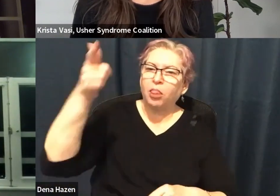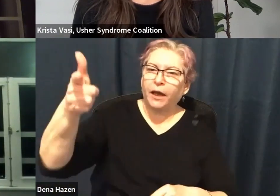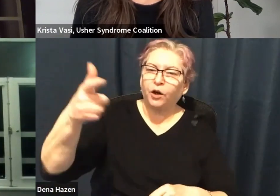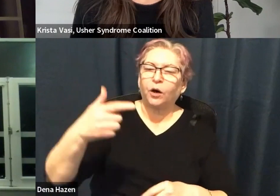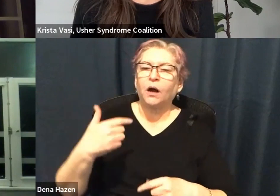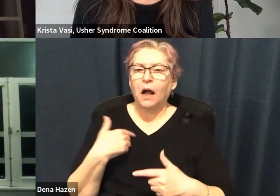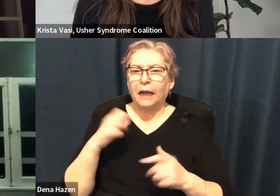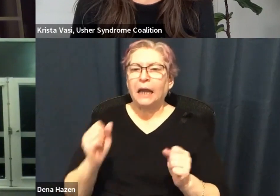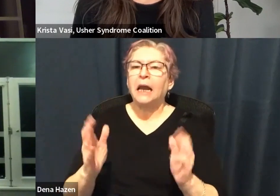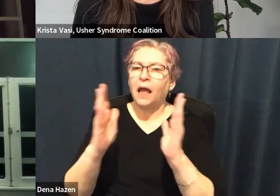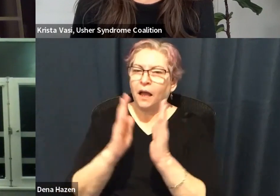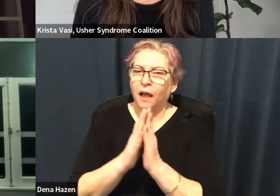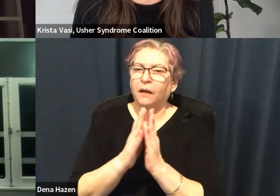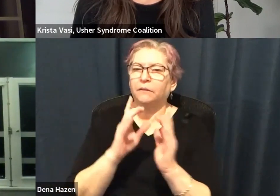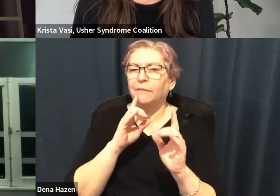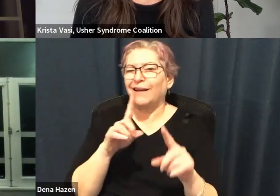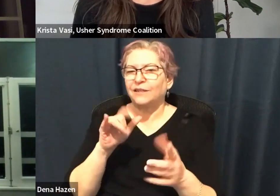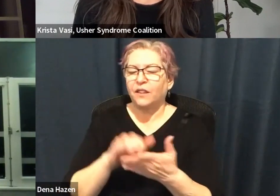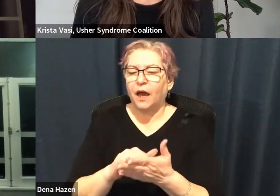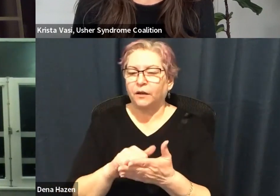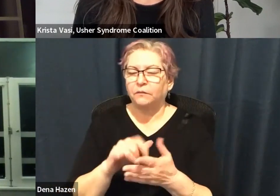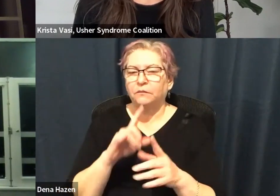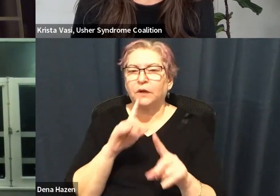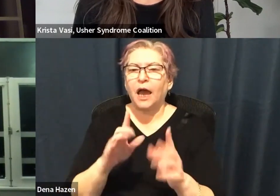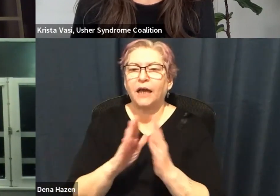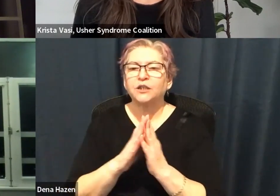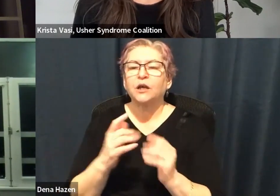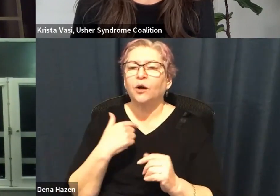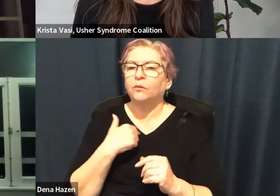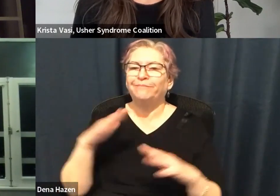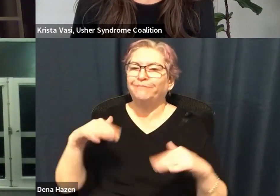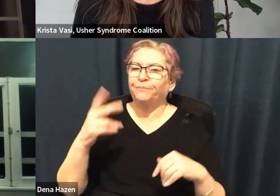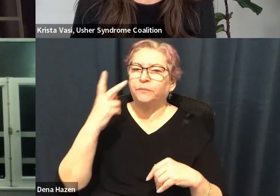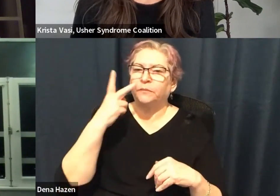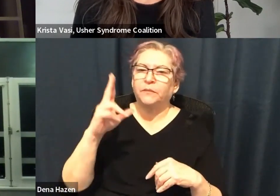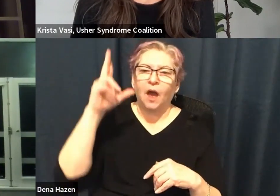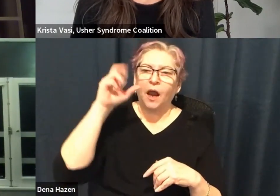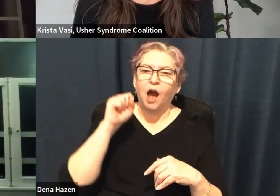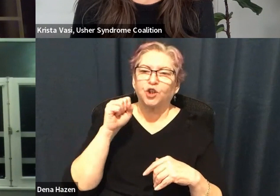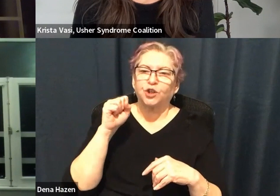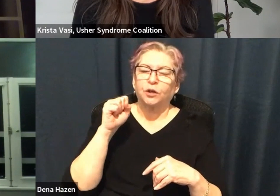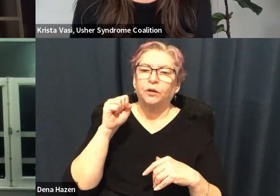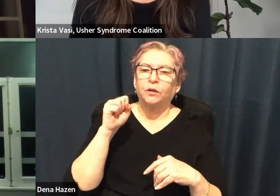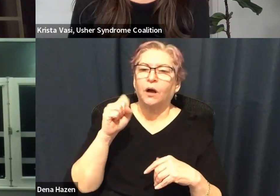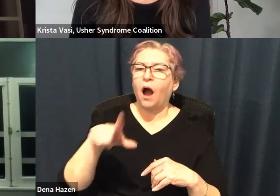because it is a question we get a lot. We haven't seen in Usher syndrome, other trials that